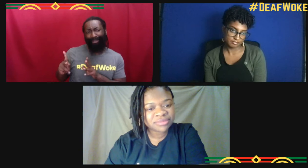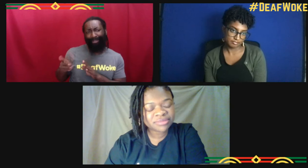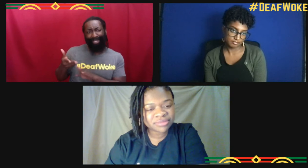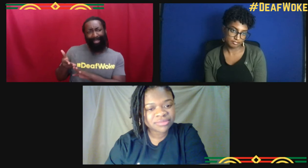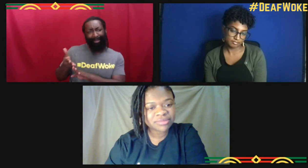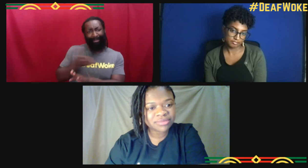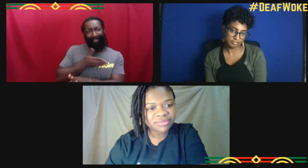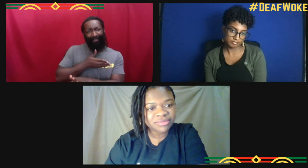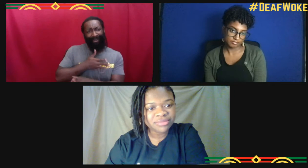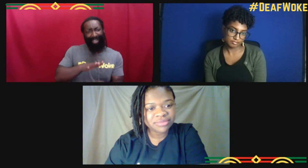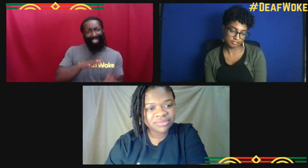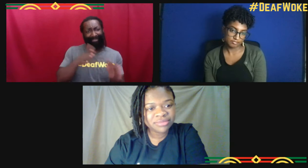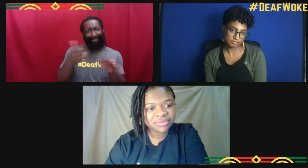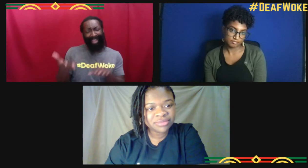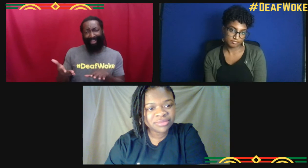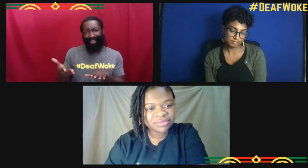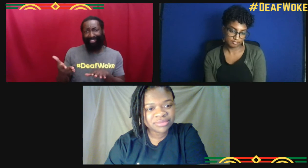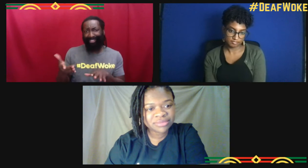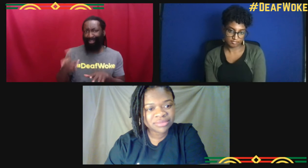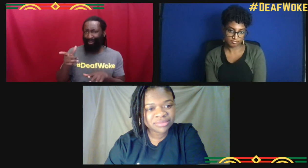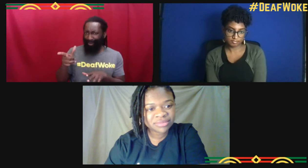You know, that book can provide a young person